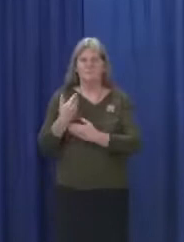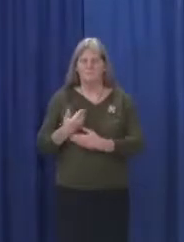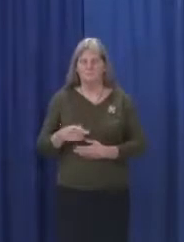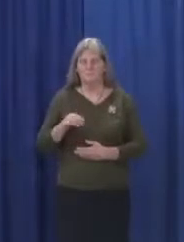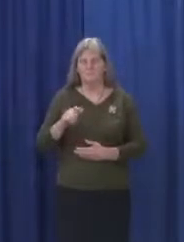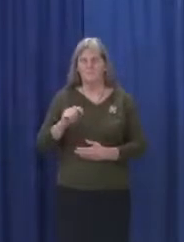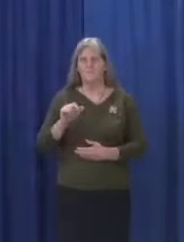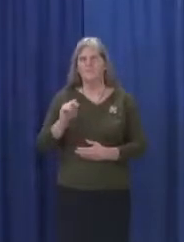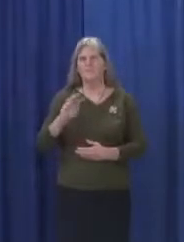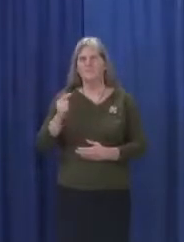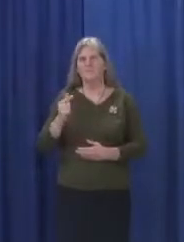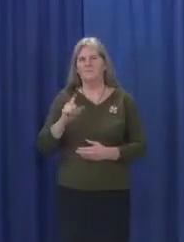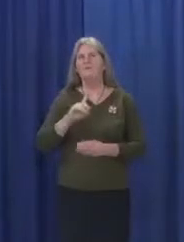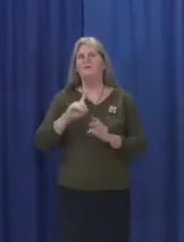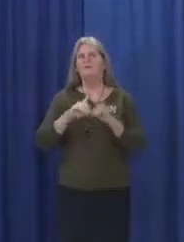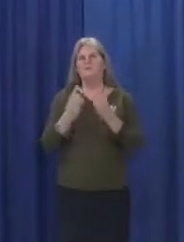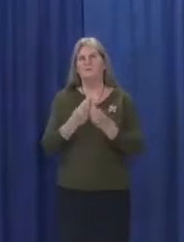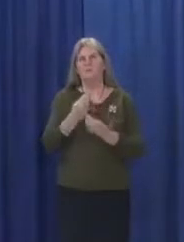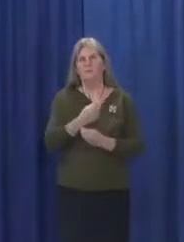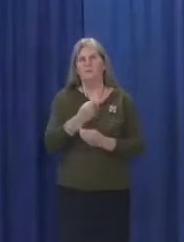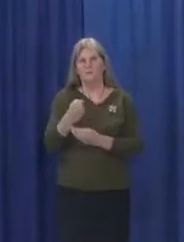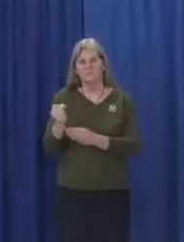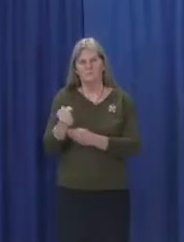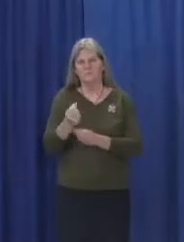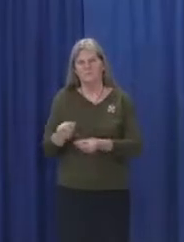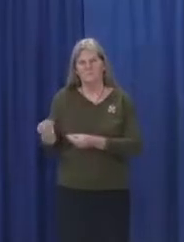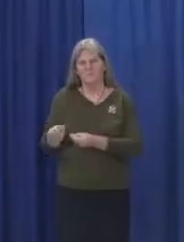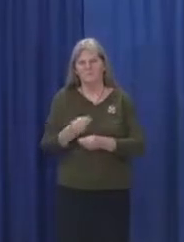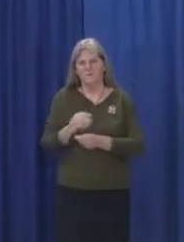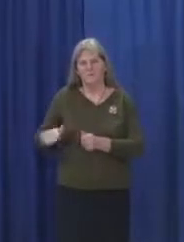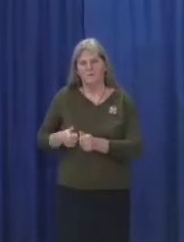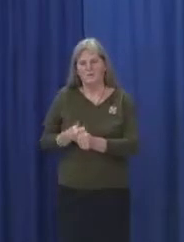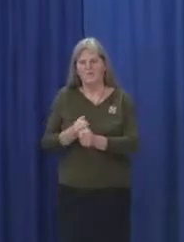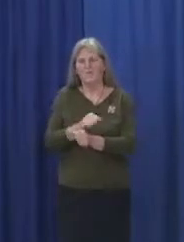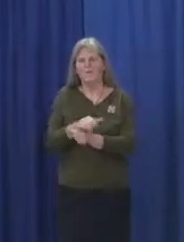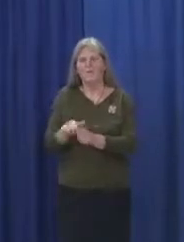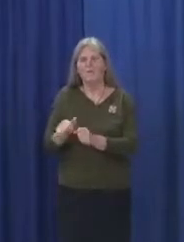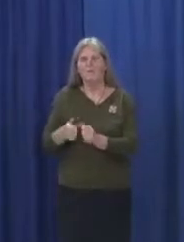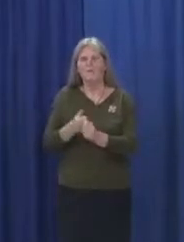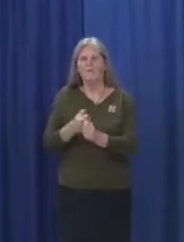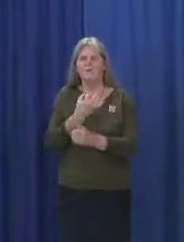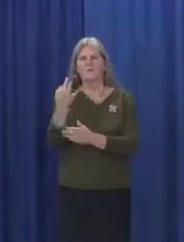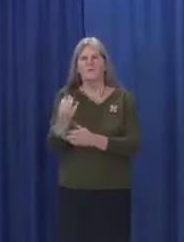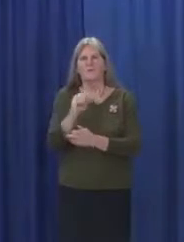I'm Pat Living with the Department of Health and Social Services and your moderator for the COVID-19 update for Friday